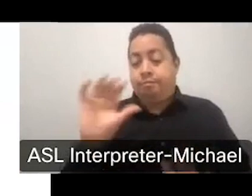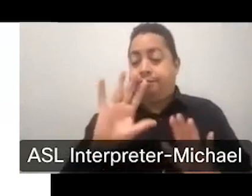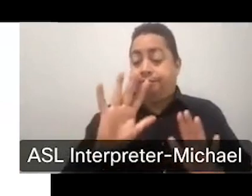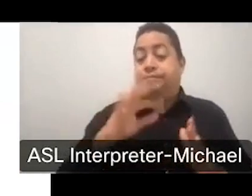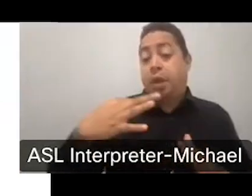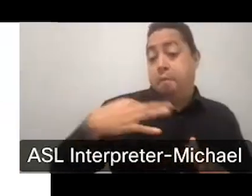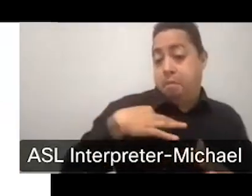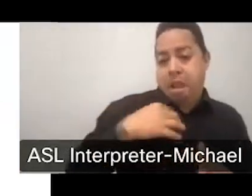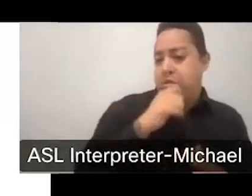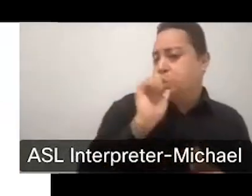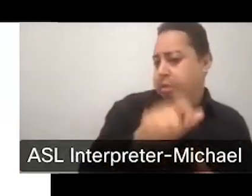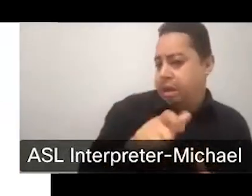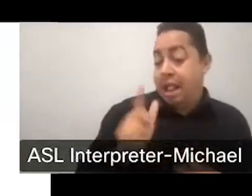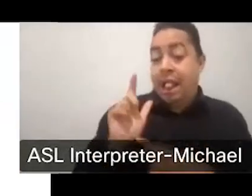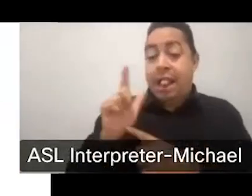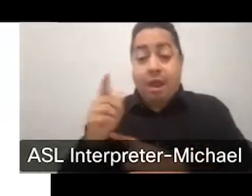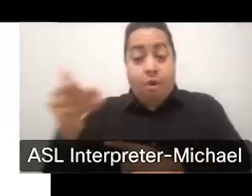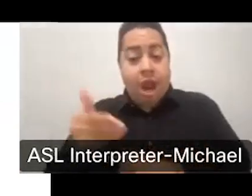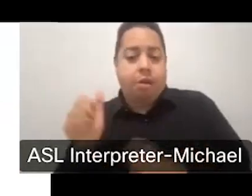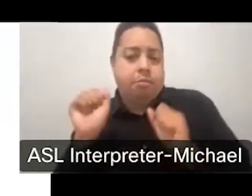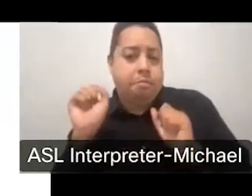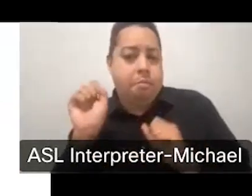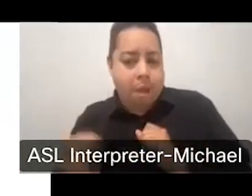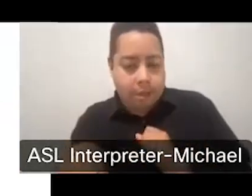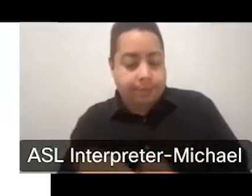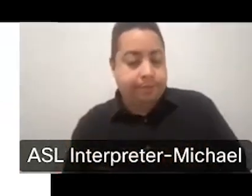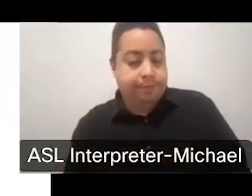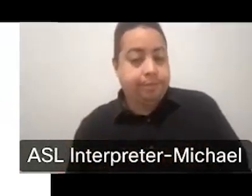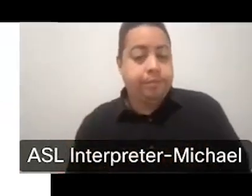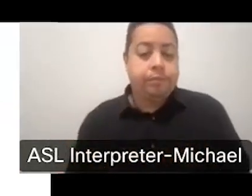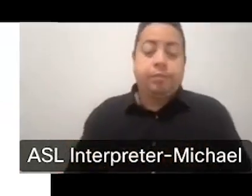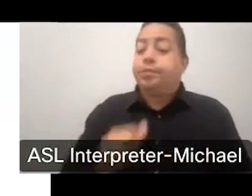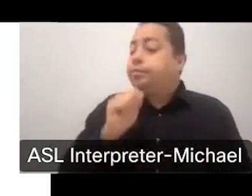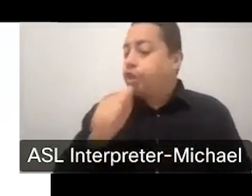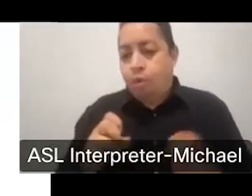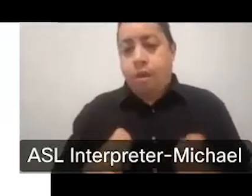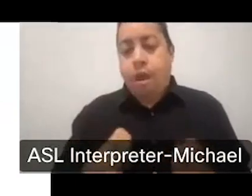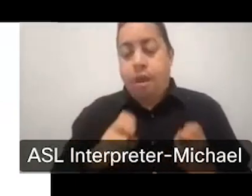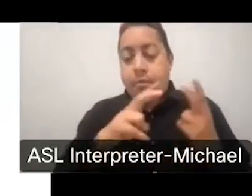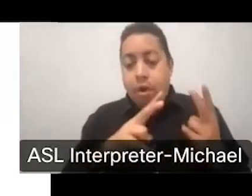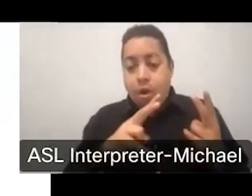You will not upload your letter to your WRP application, but rather provide it to an agency’s